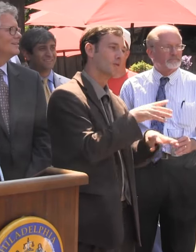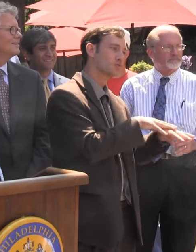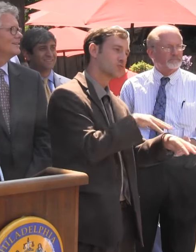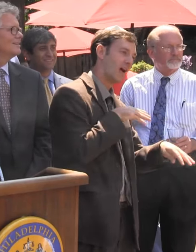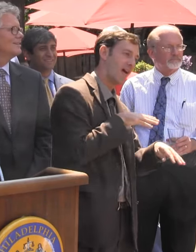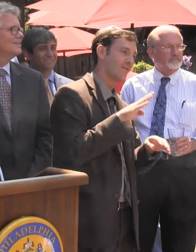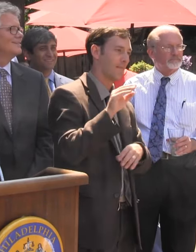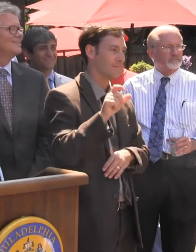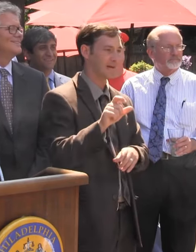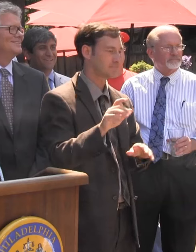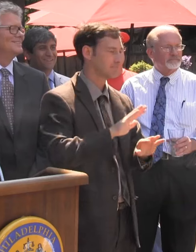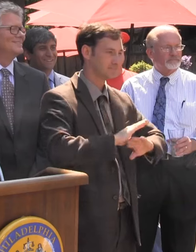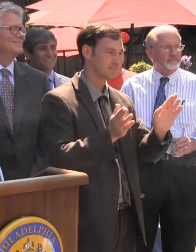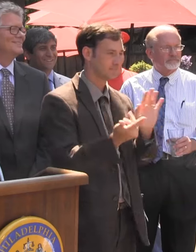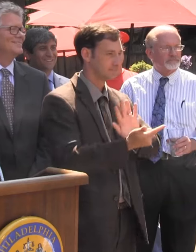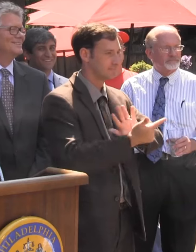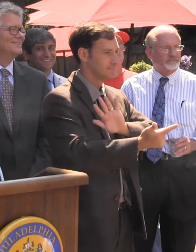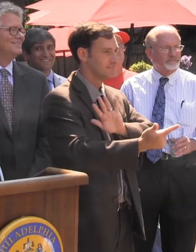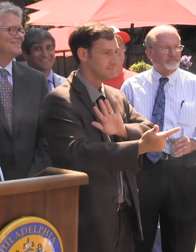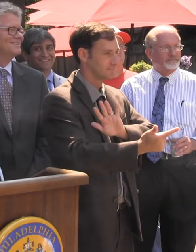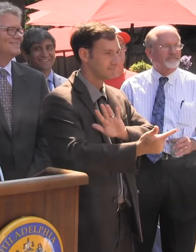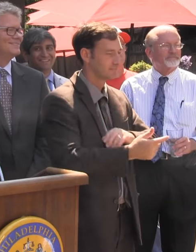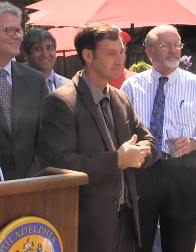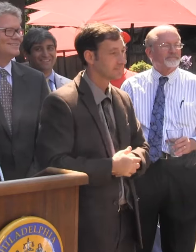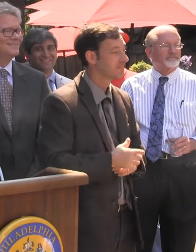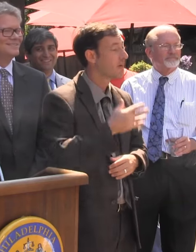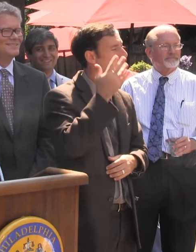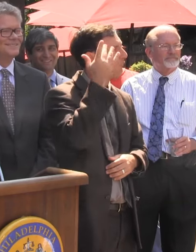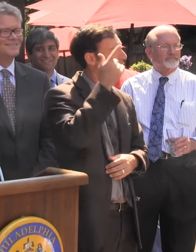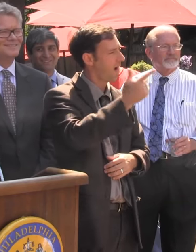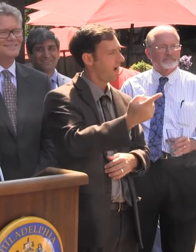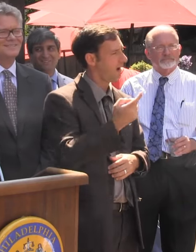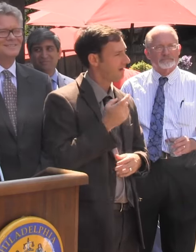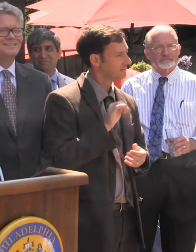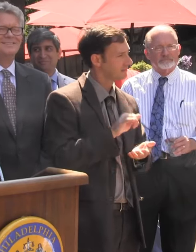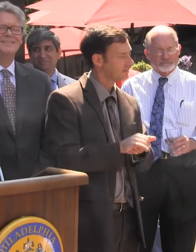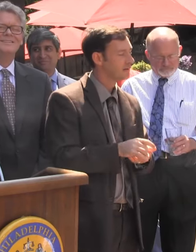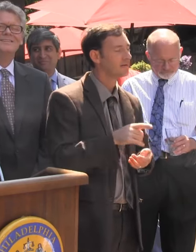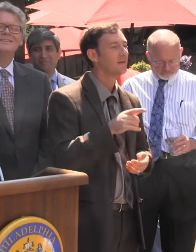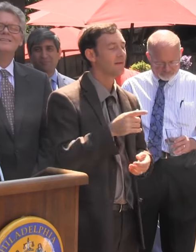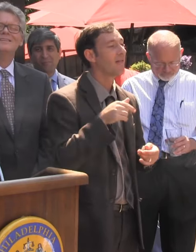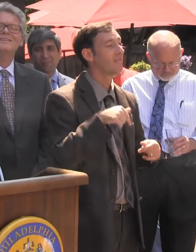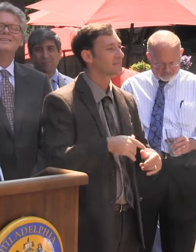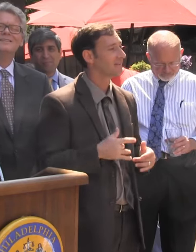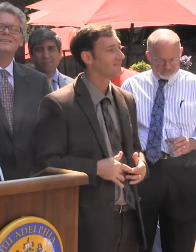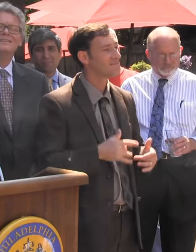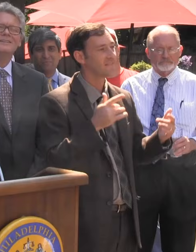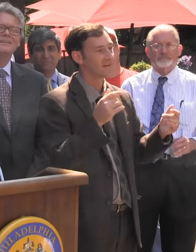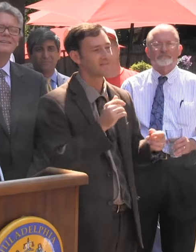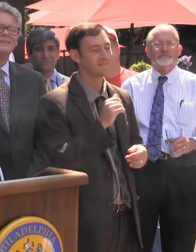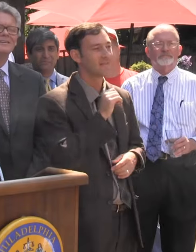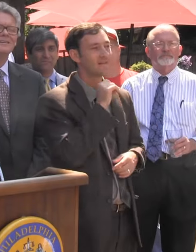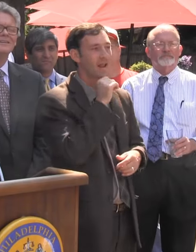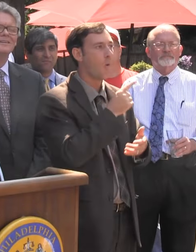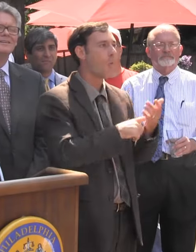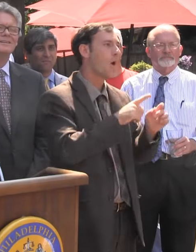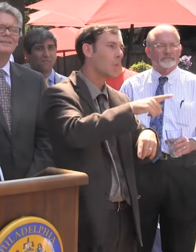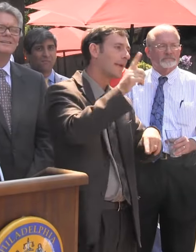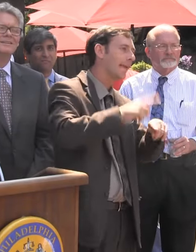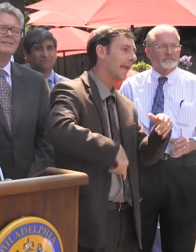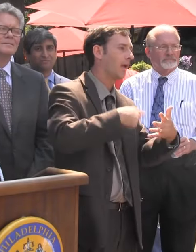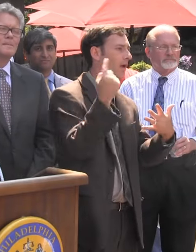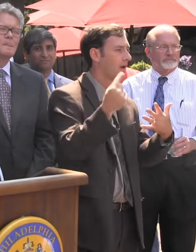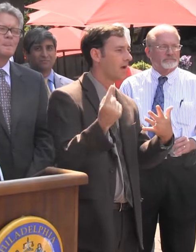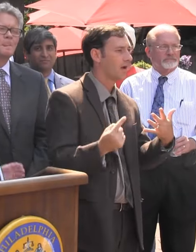and "Box". Why you ask? Because this event is not about what you can't do but all about